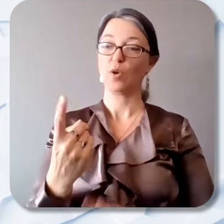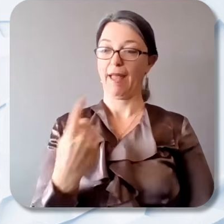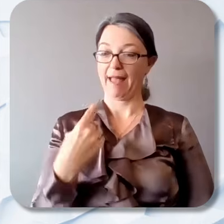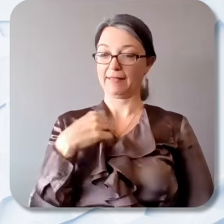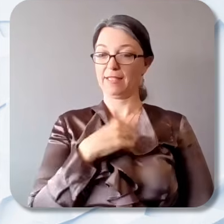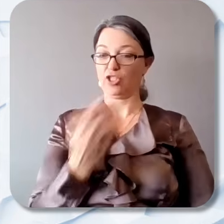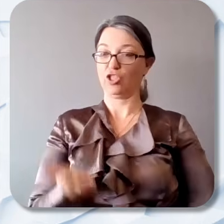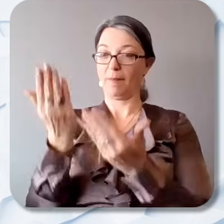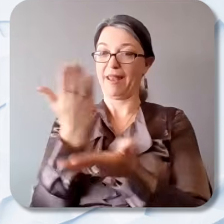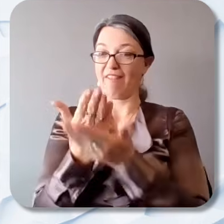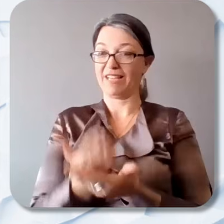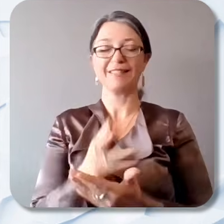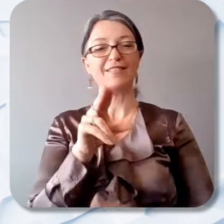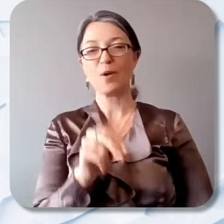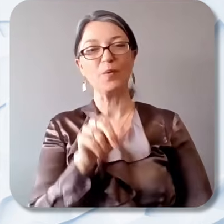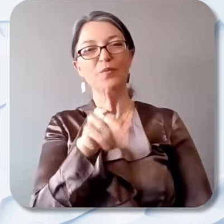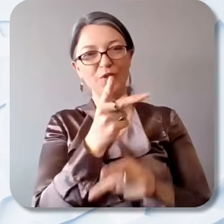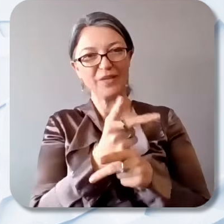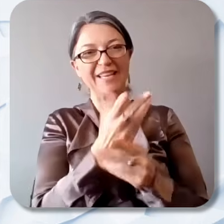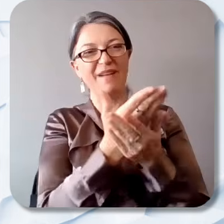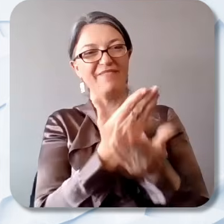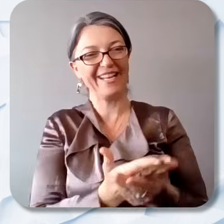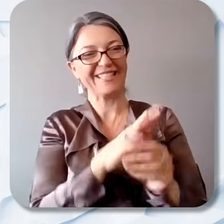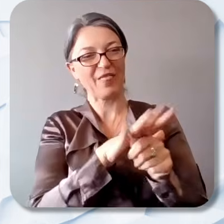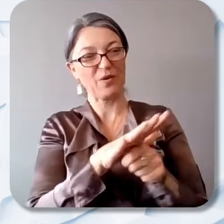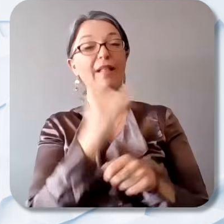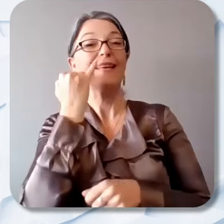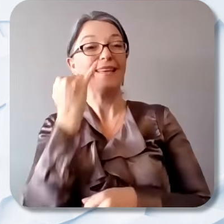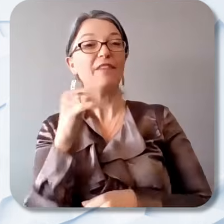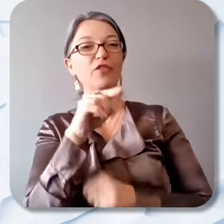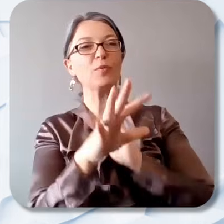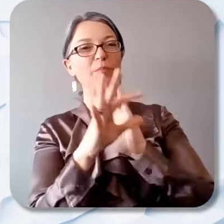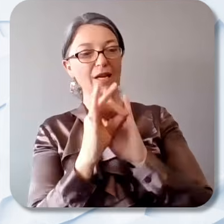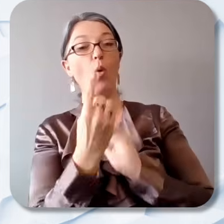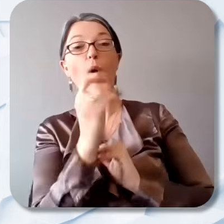No, you keep the evidence locally, and then, if we ask you for that, then we'll look at it.